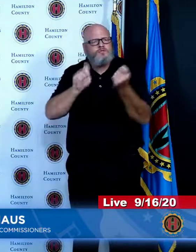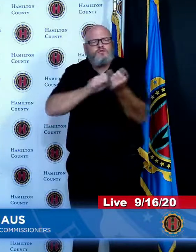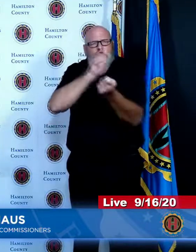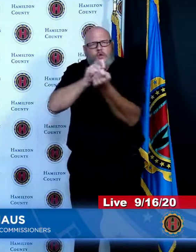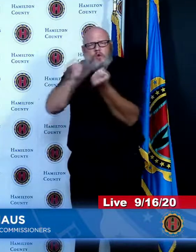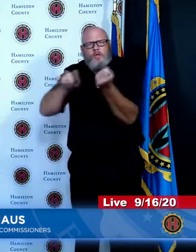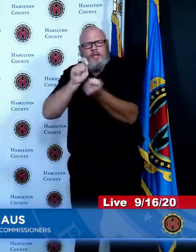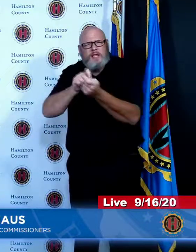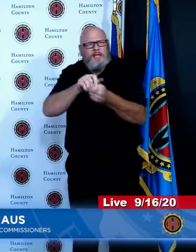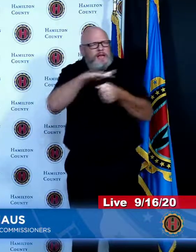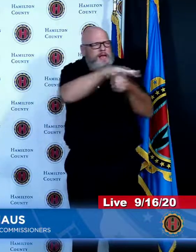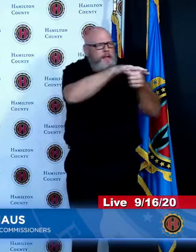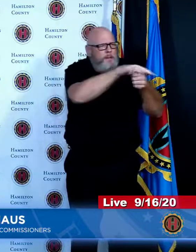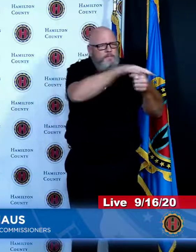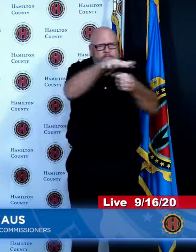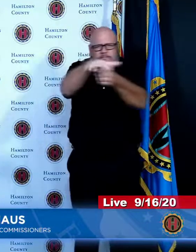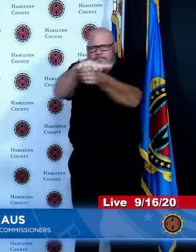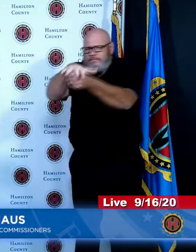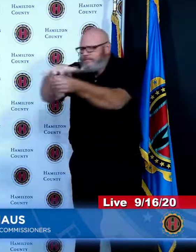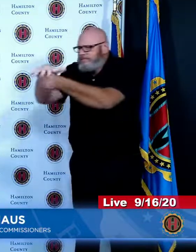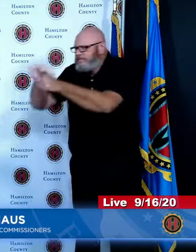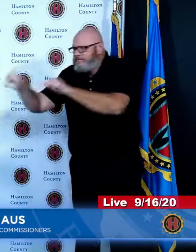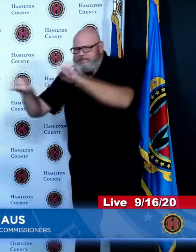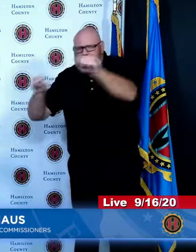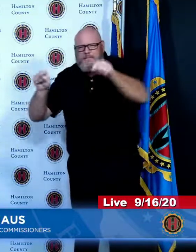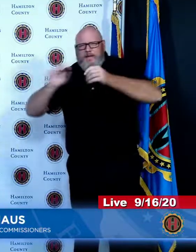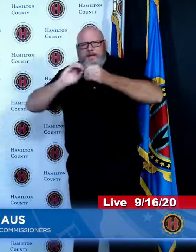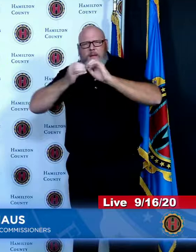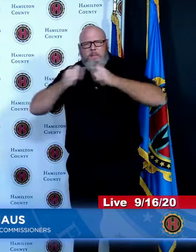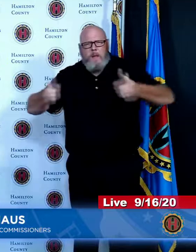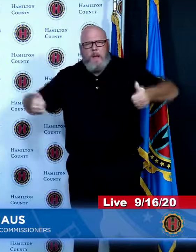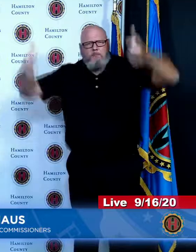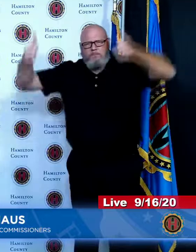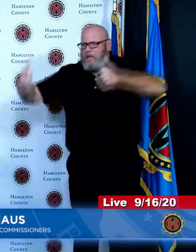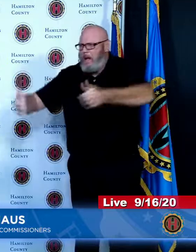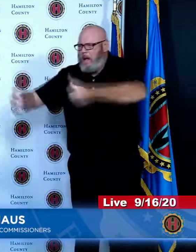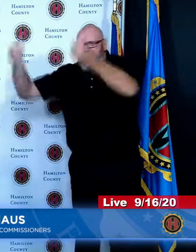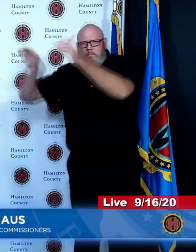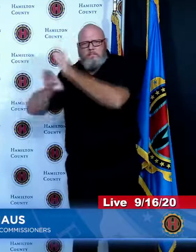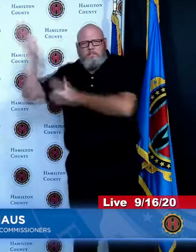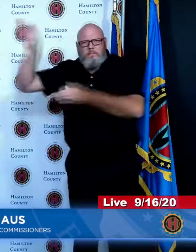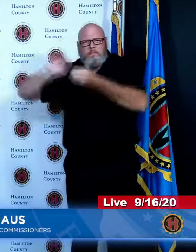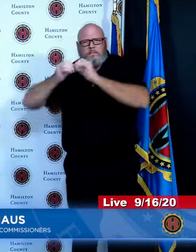congregate settings where we have seen an increase in positive cases and go in and provide testing